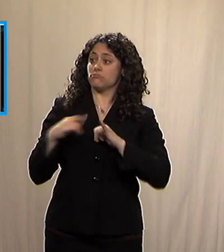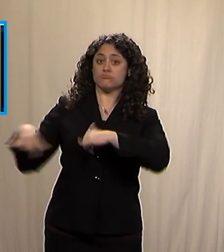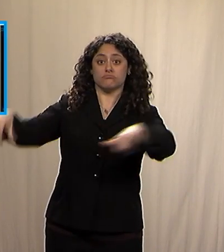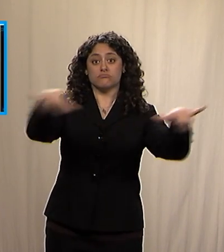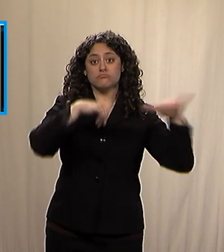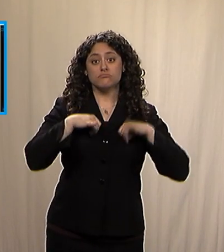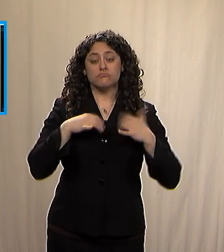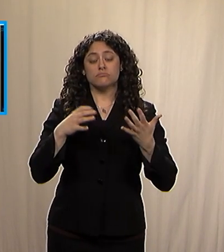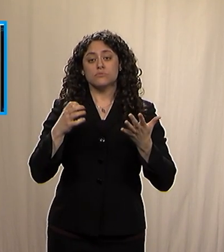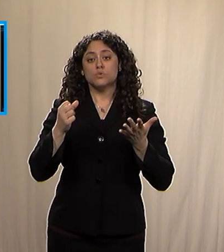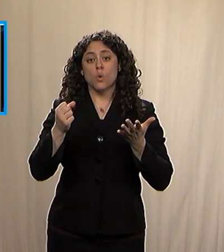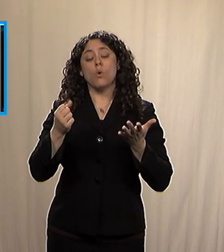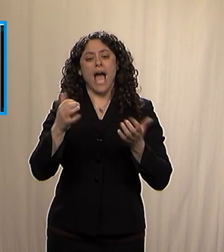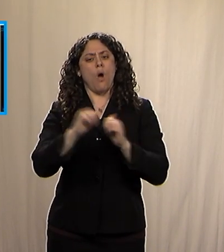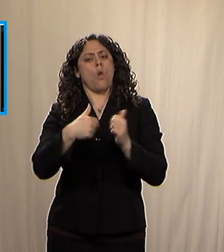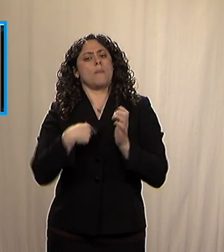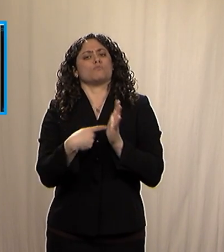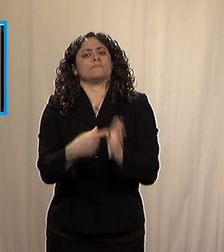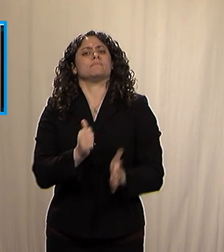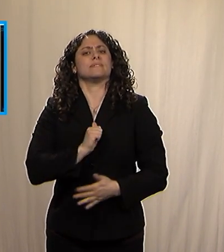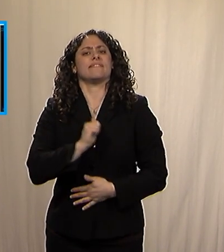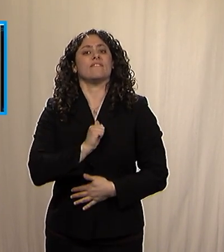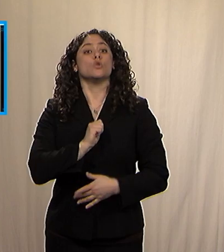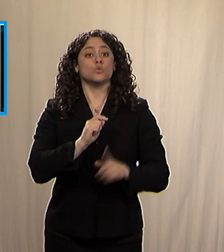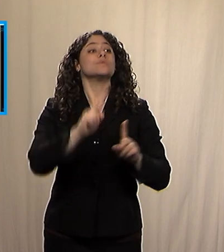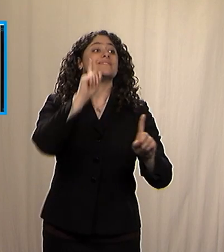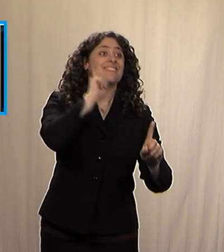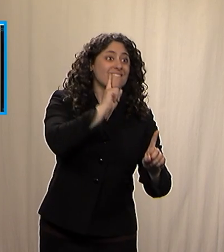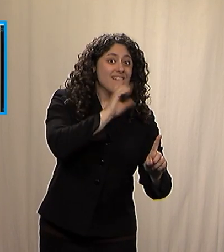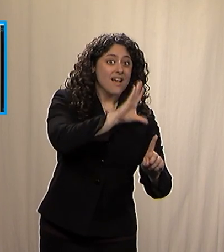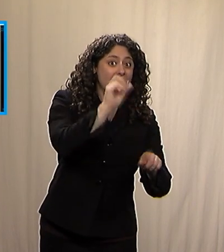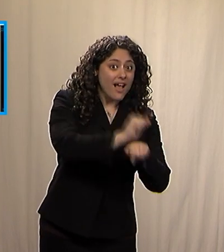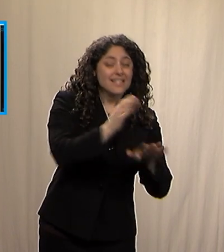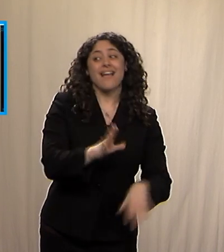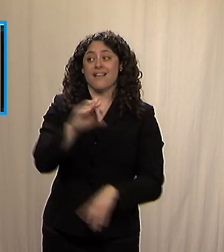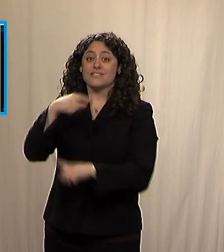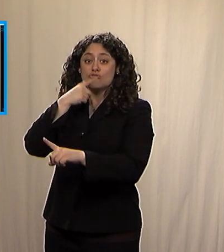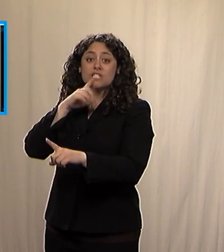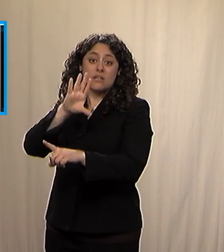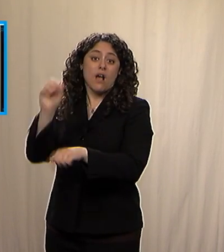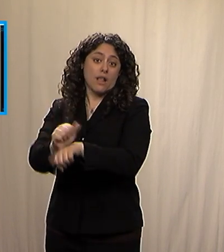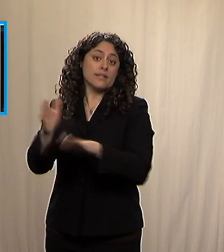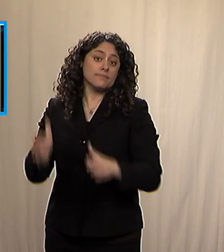Deaf and hearing?